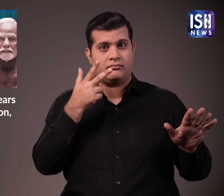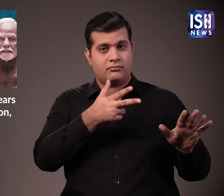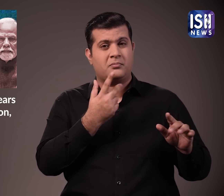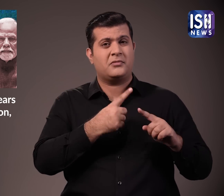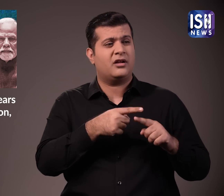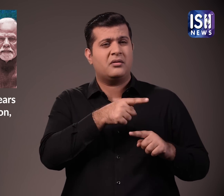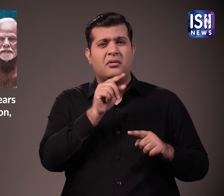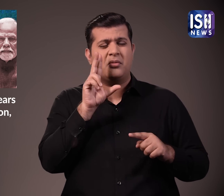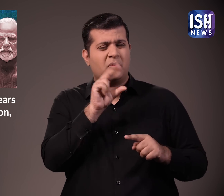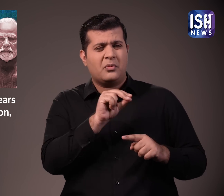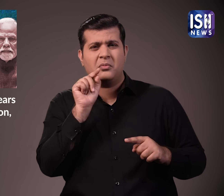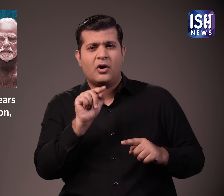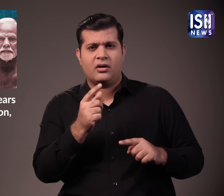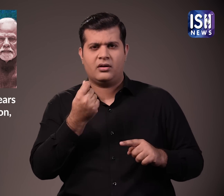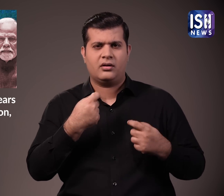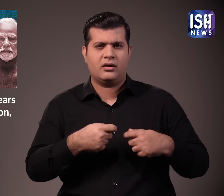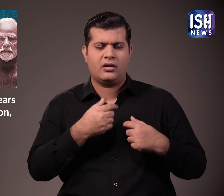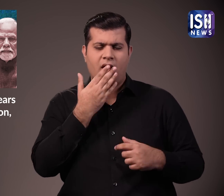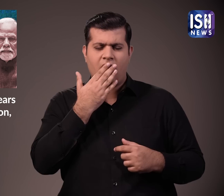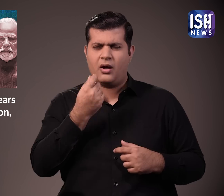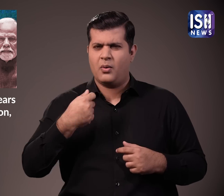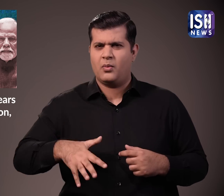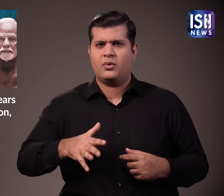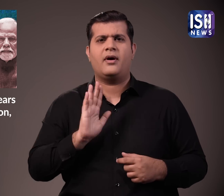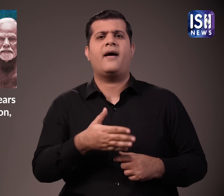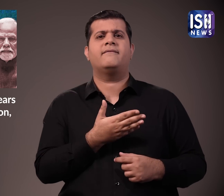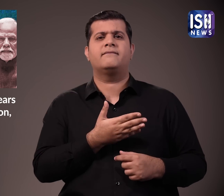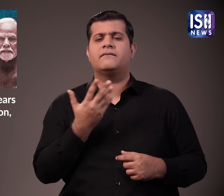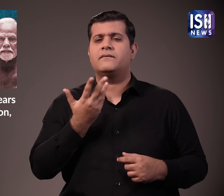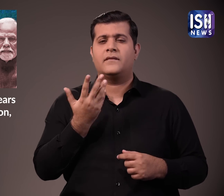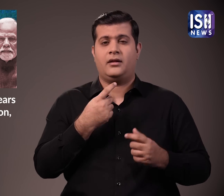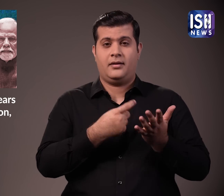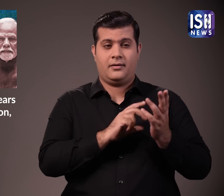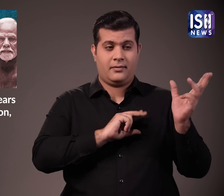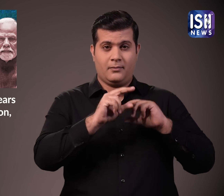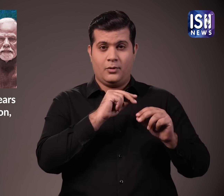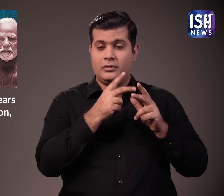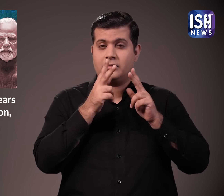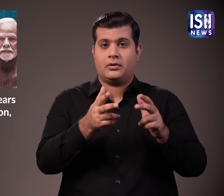They have criticized this proposal for its cost. According to the reports,